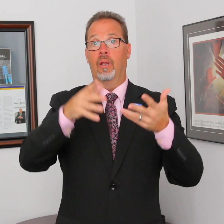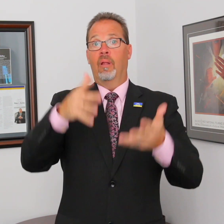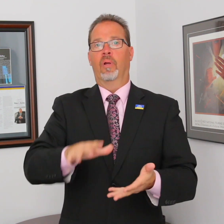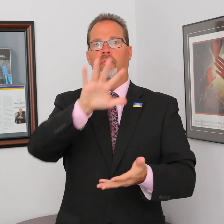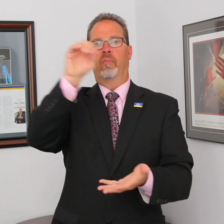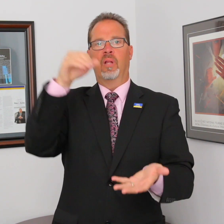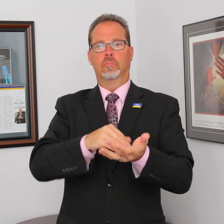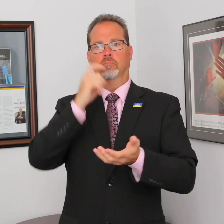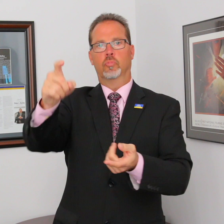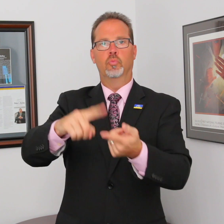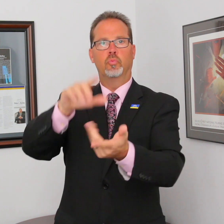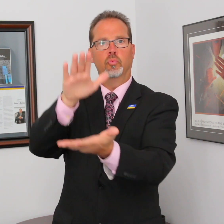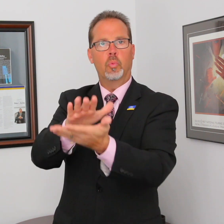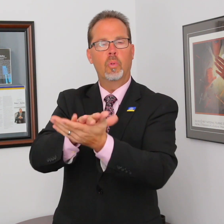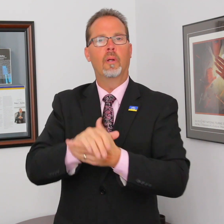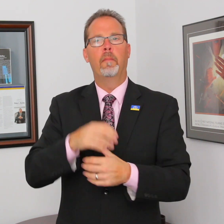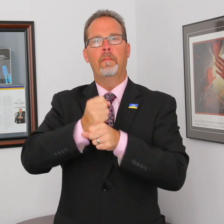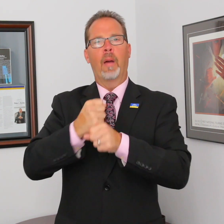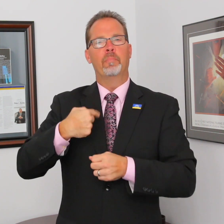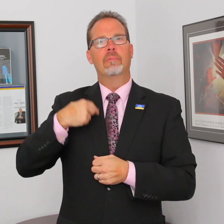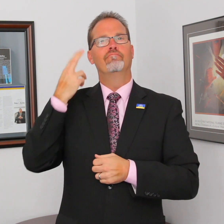and the remaining $50,000 was a gift to the school at large.